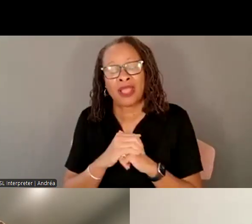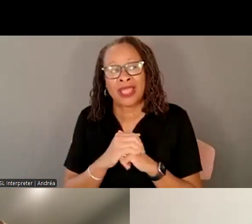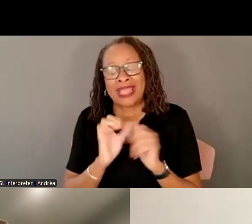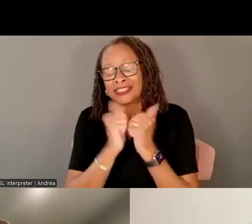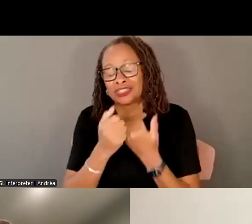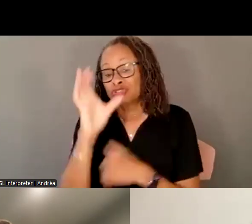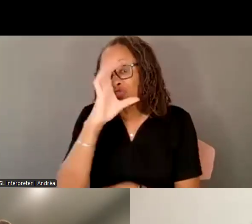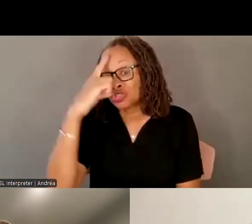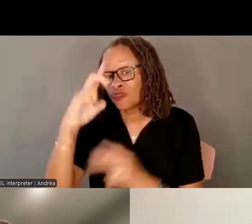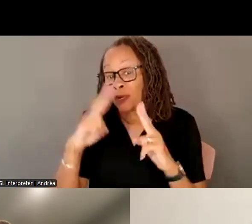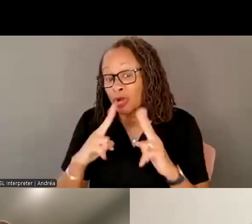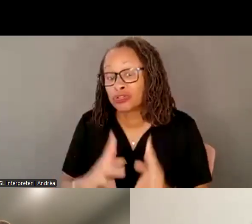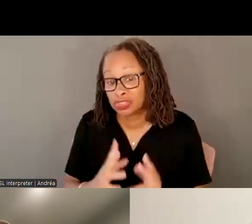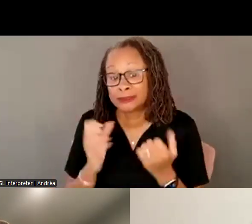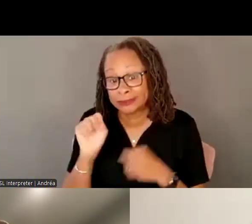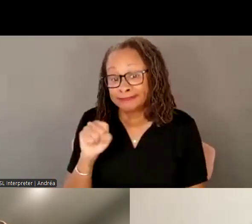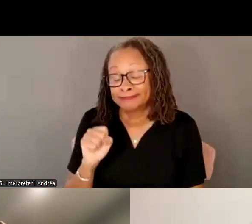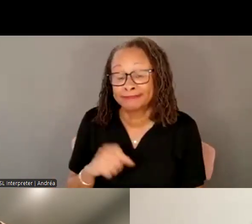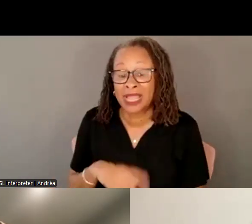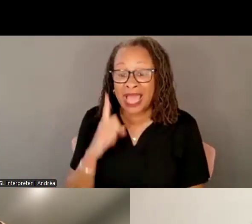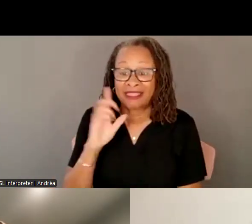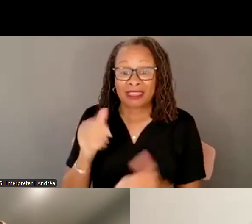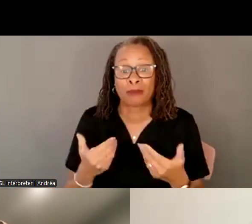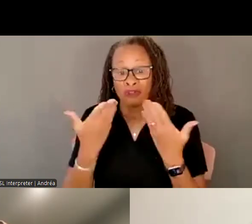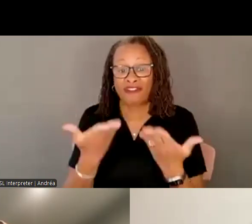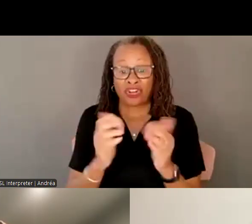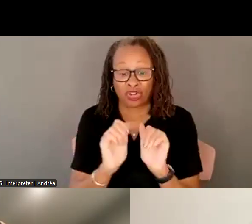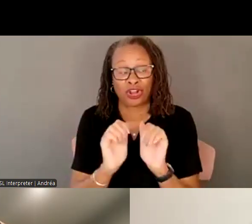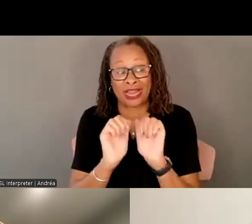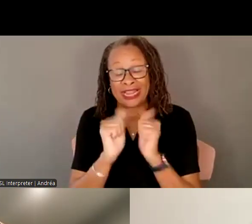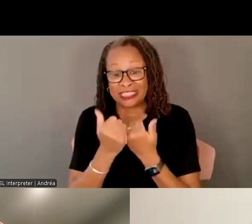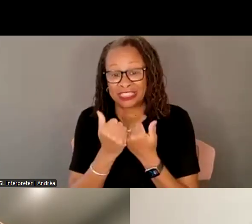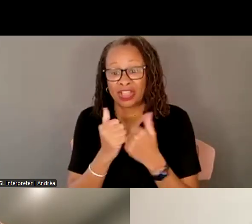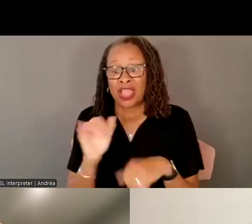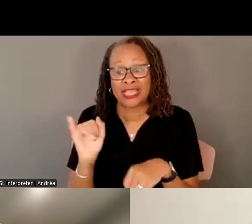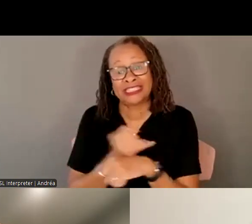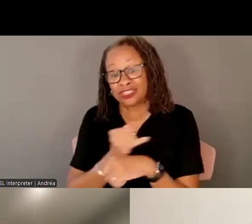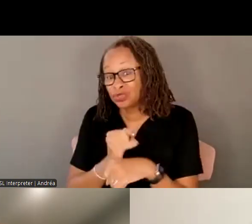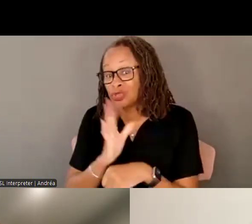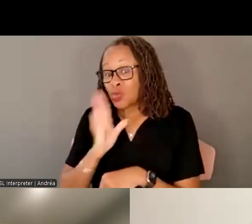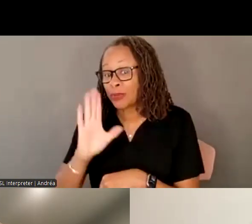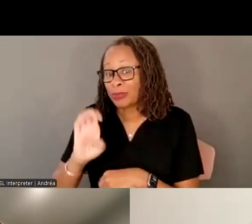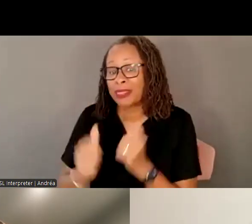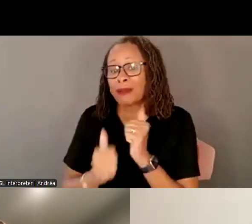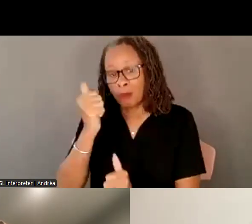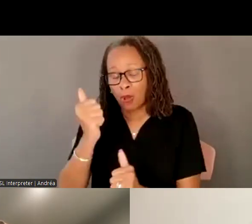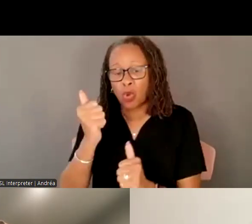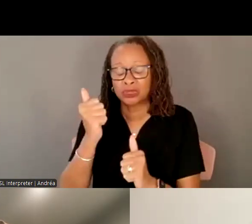So I think provider agencies often to institutions are going to be the most robust